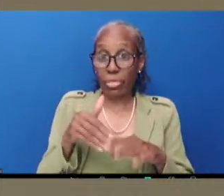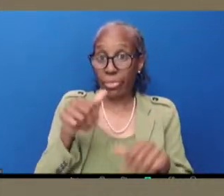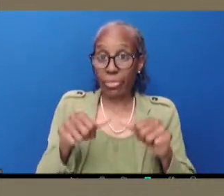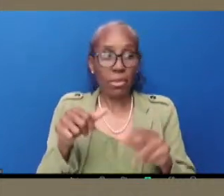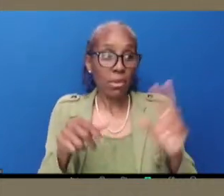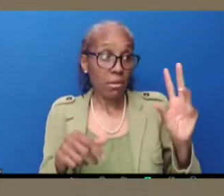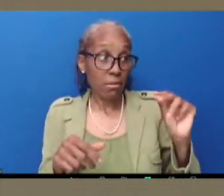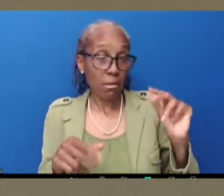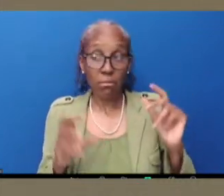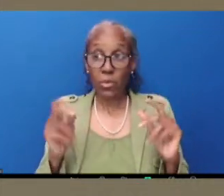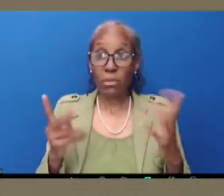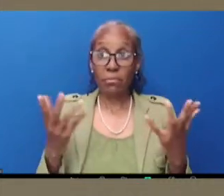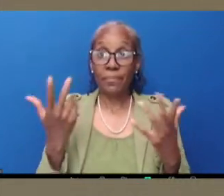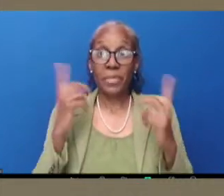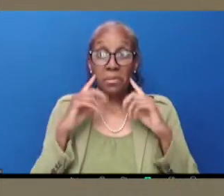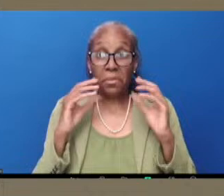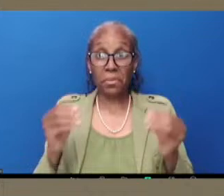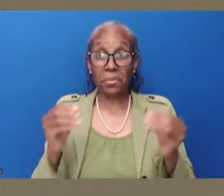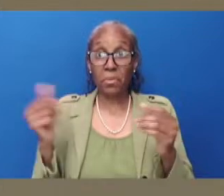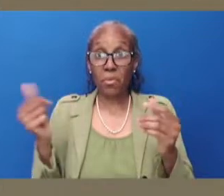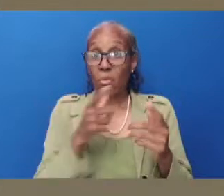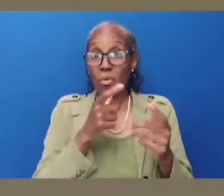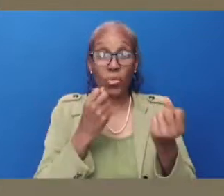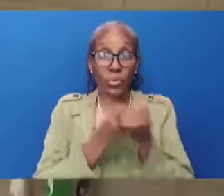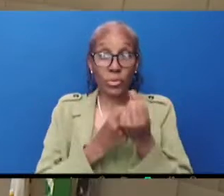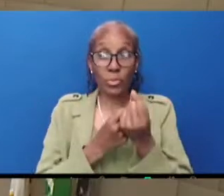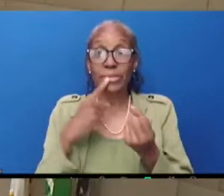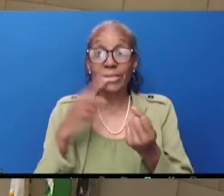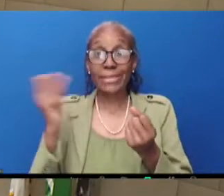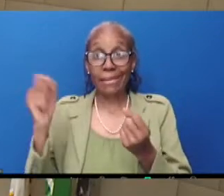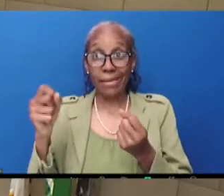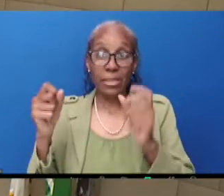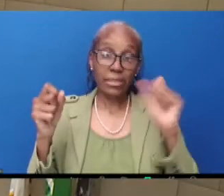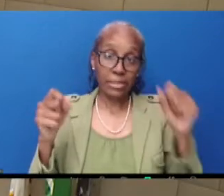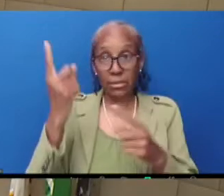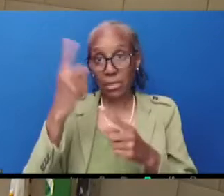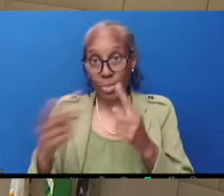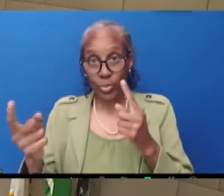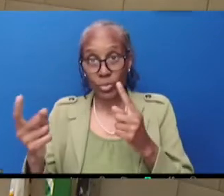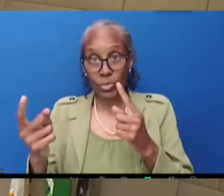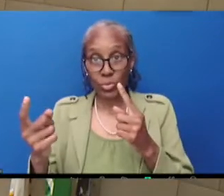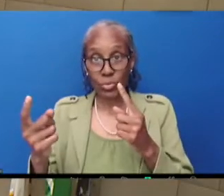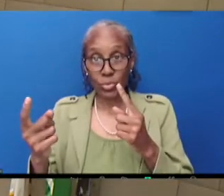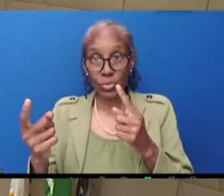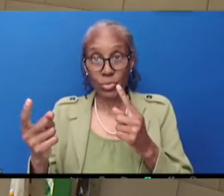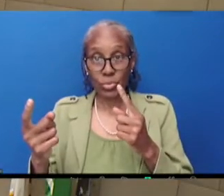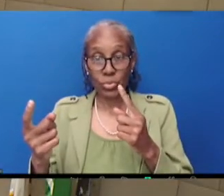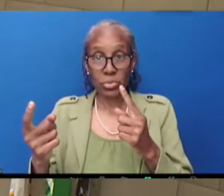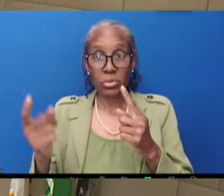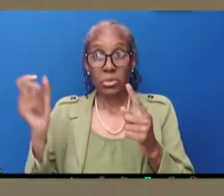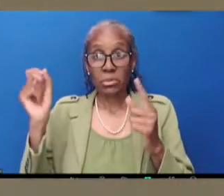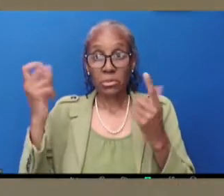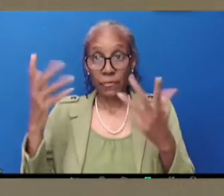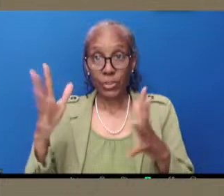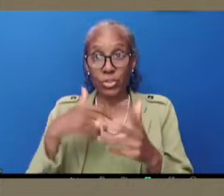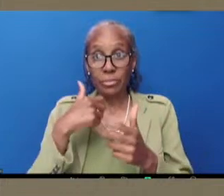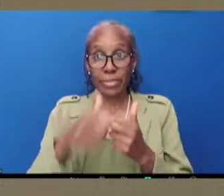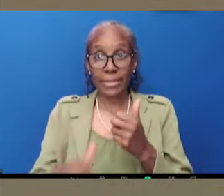SO MOVED. SECOND. ANY UNREADINESS? HAVE AN UNREADINESS? NO.